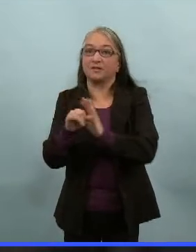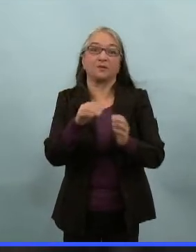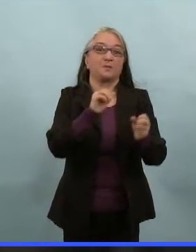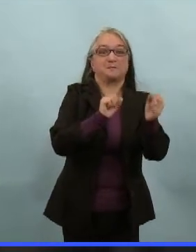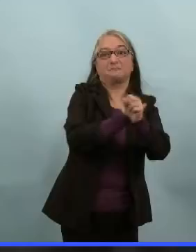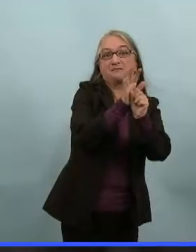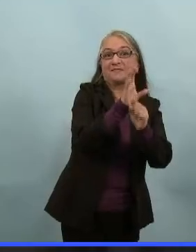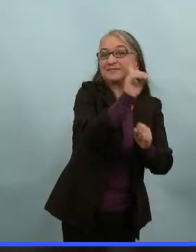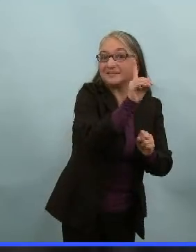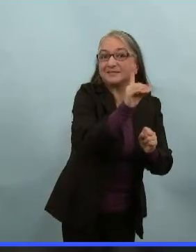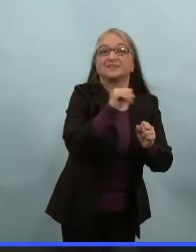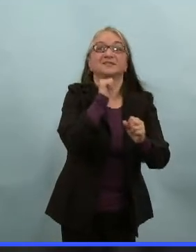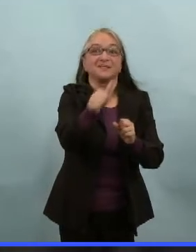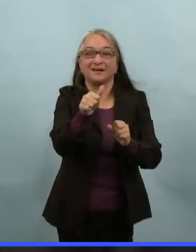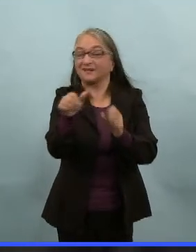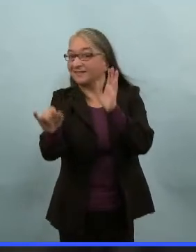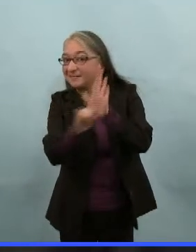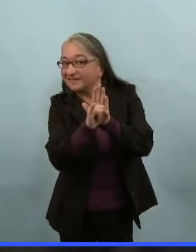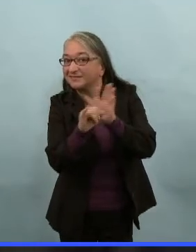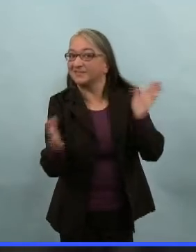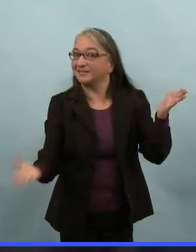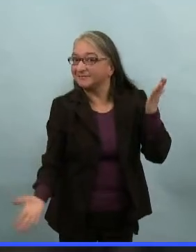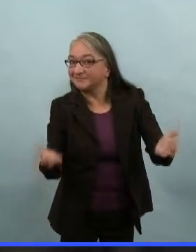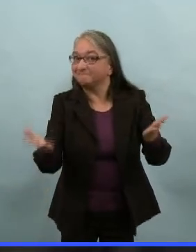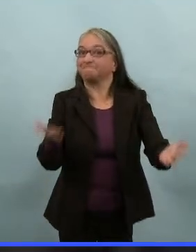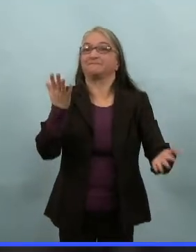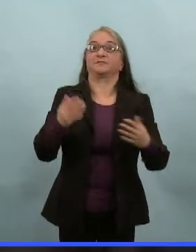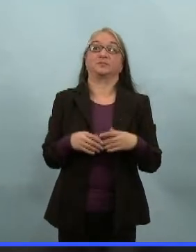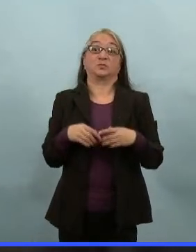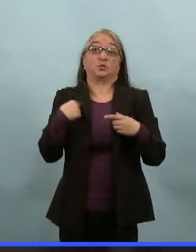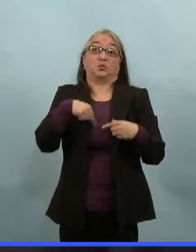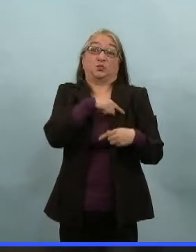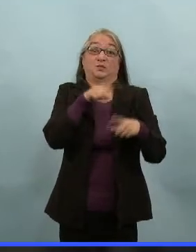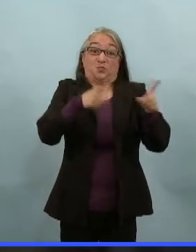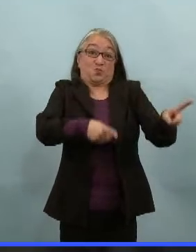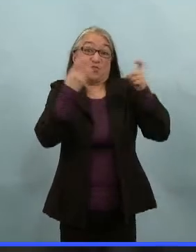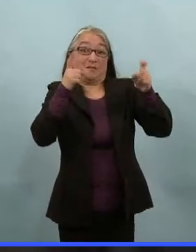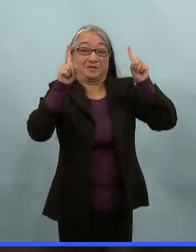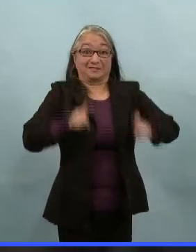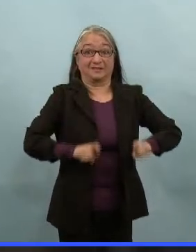test positive we don't know how many positives are there but we're still asking individuals to come